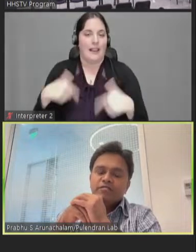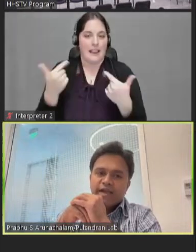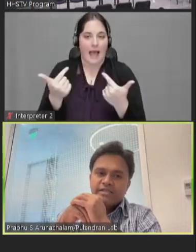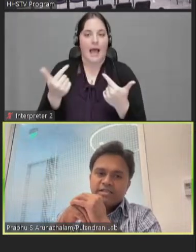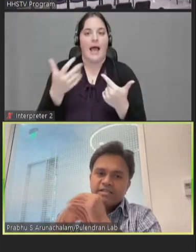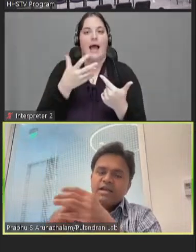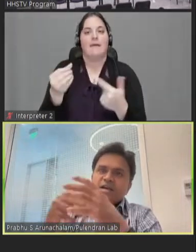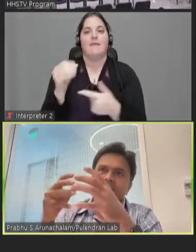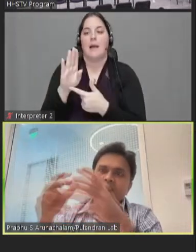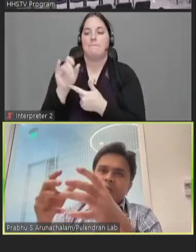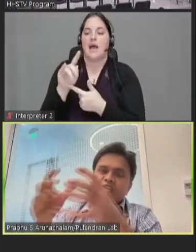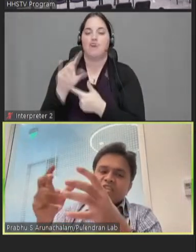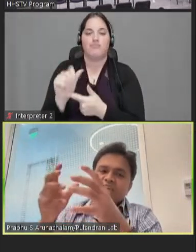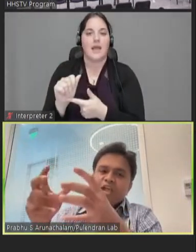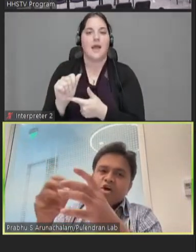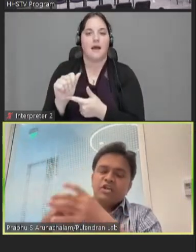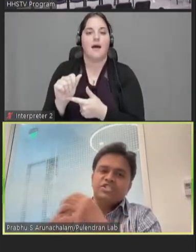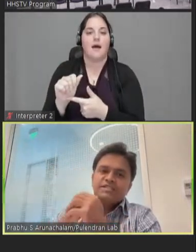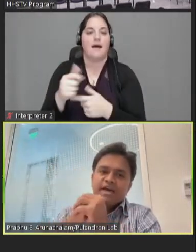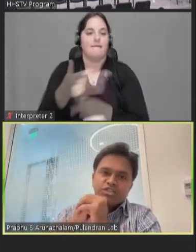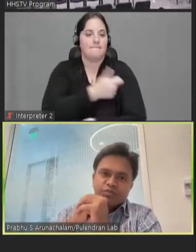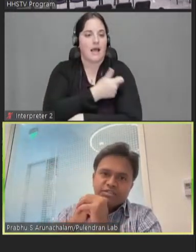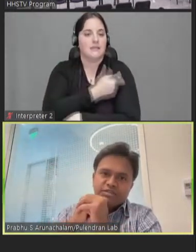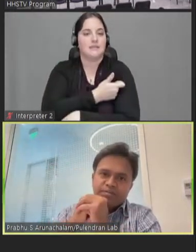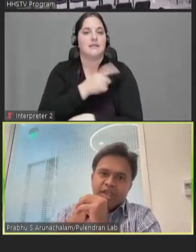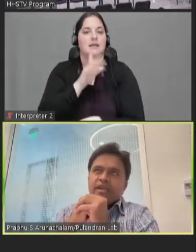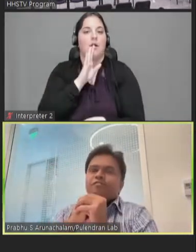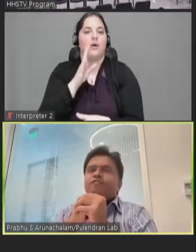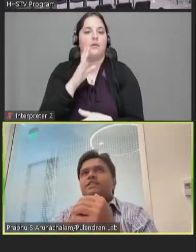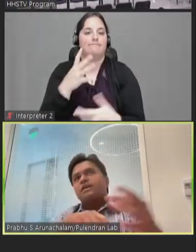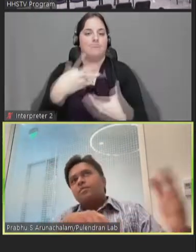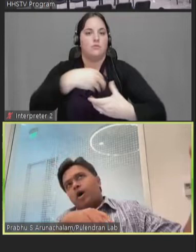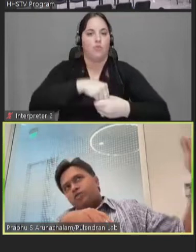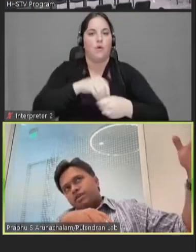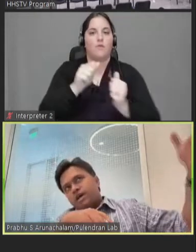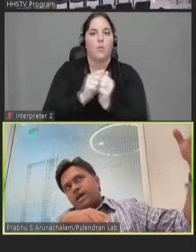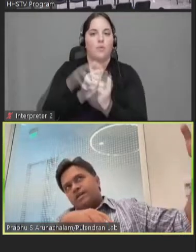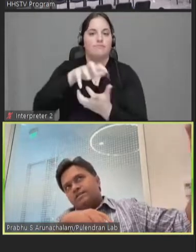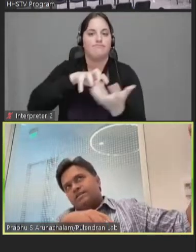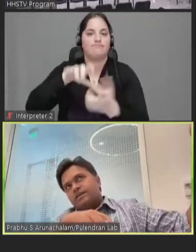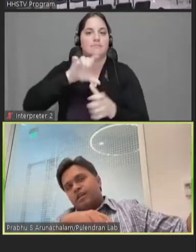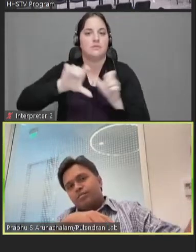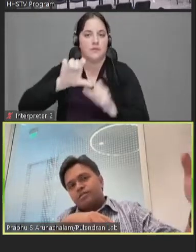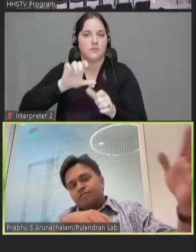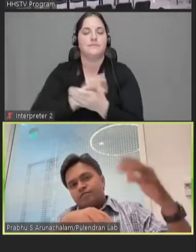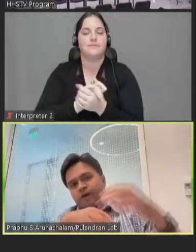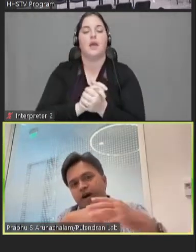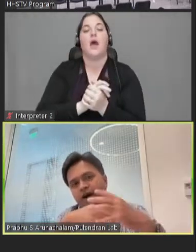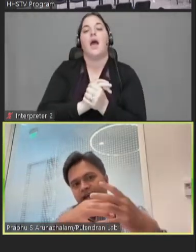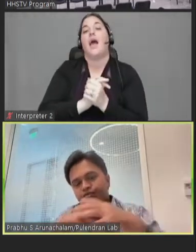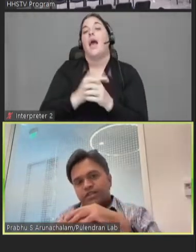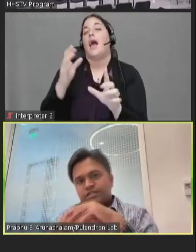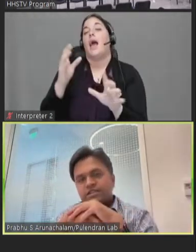vaccines come with endogenous adjuncts. If we think about the development of adjuvants,